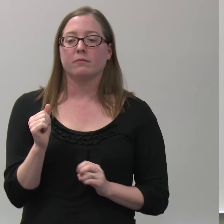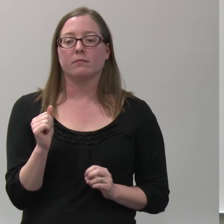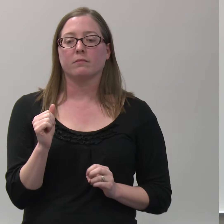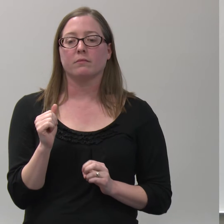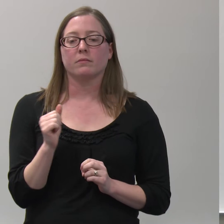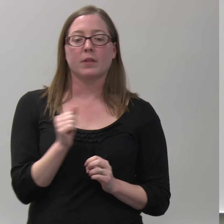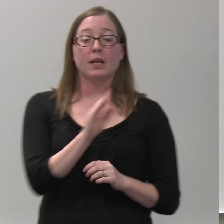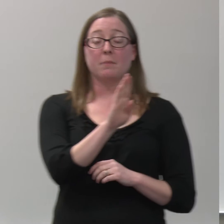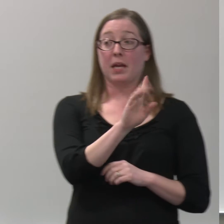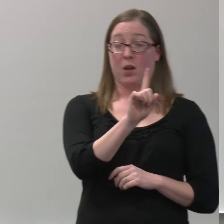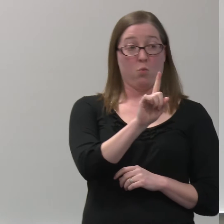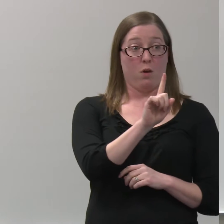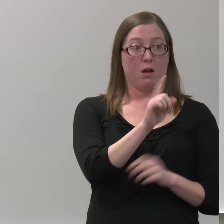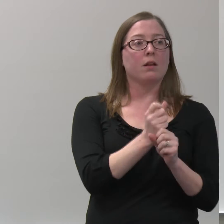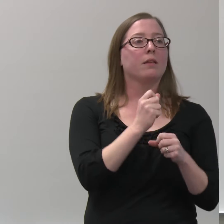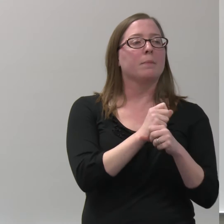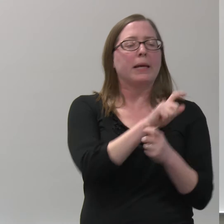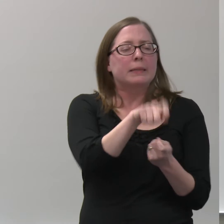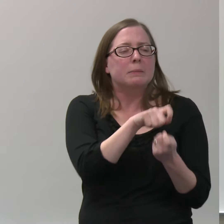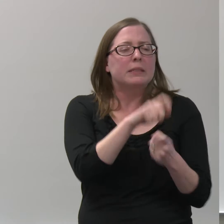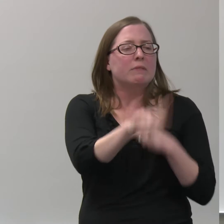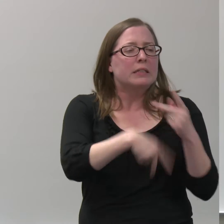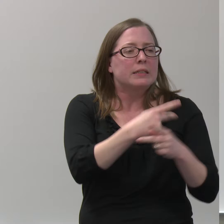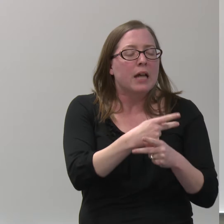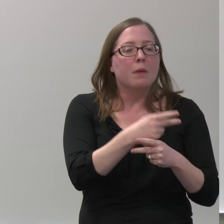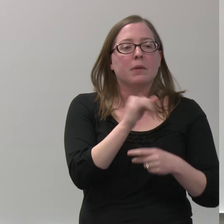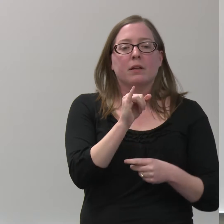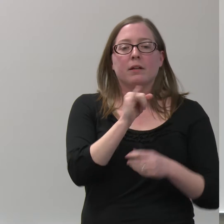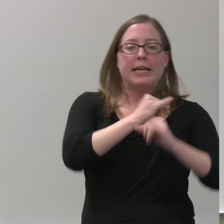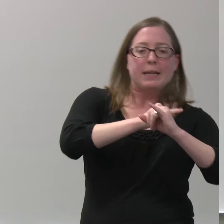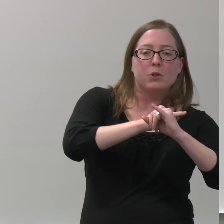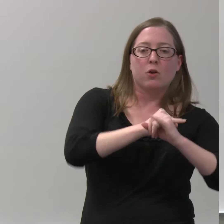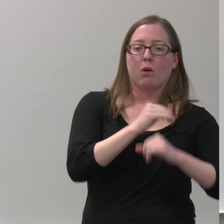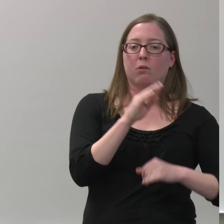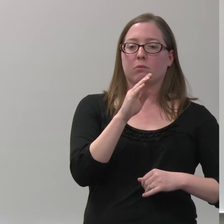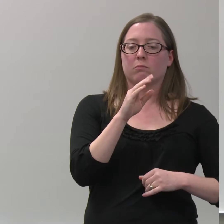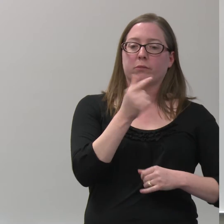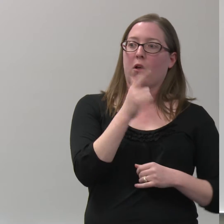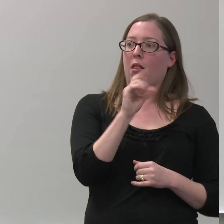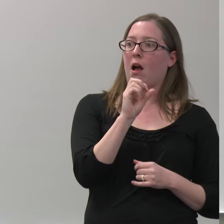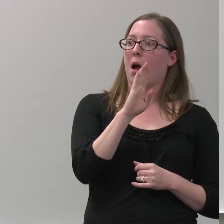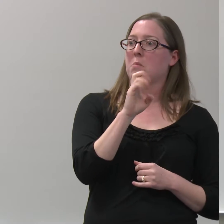They make only a certain type of immunoglobulin, and they're really autoreactive cells,